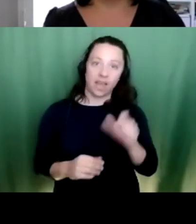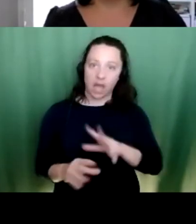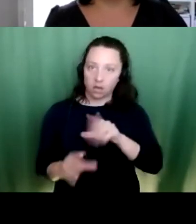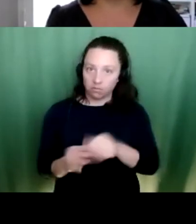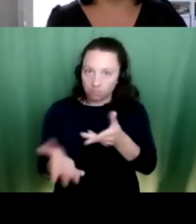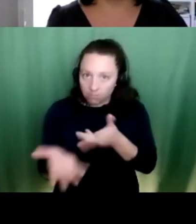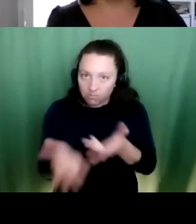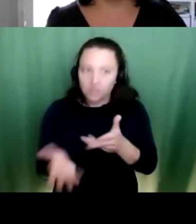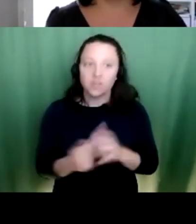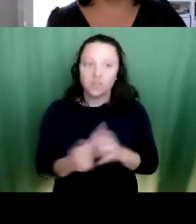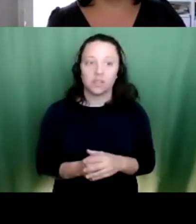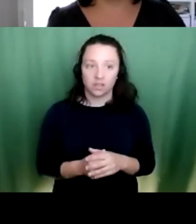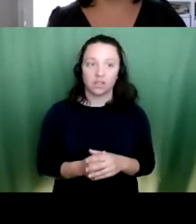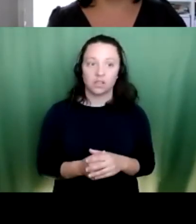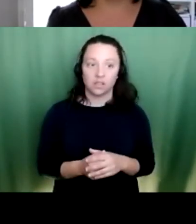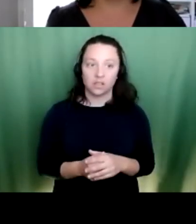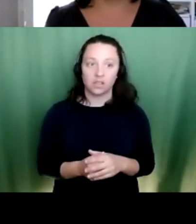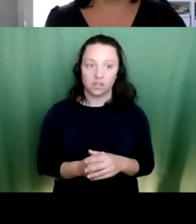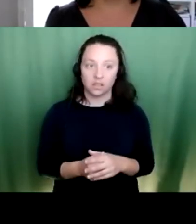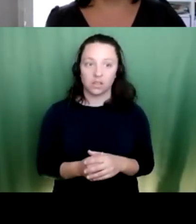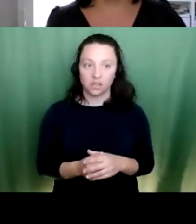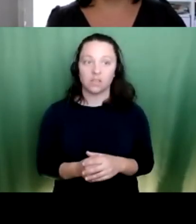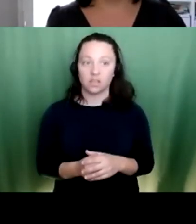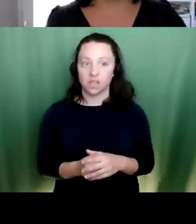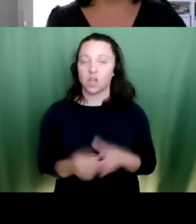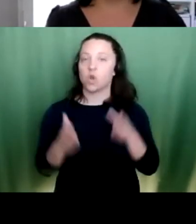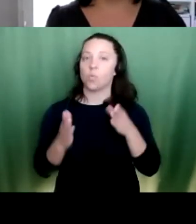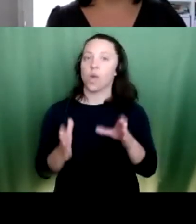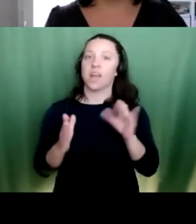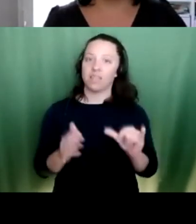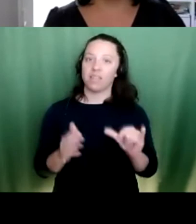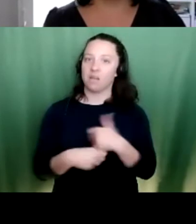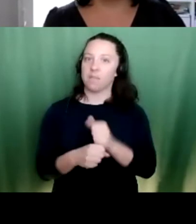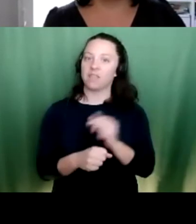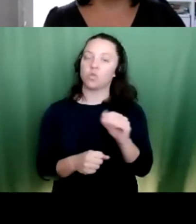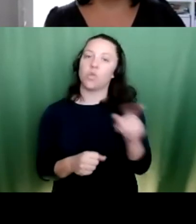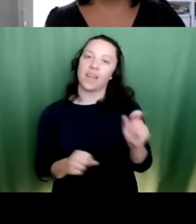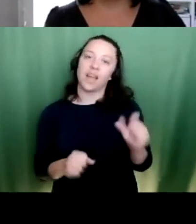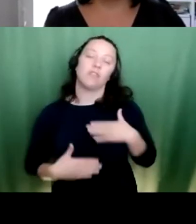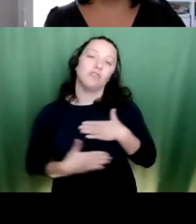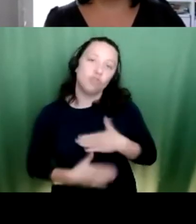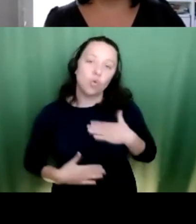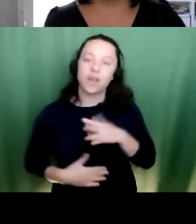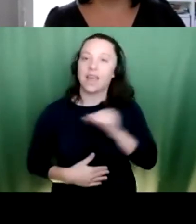be able to really enjoy the presentation that much more. And they have complete control over that,